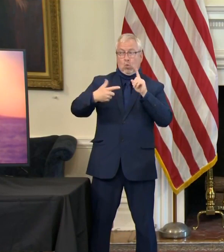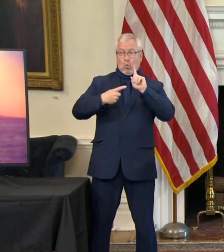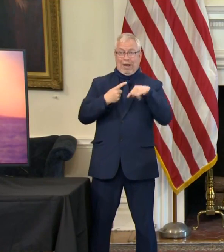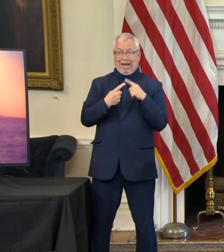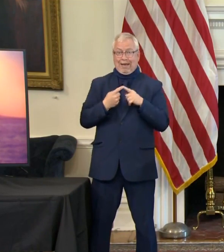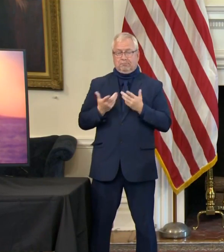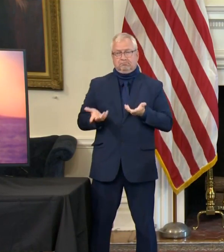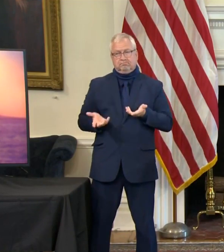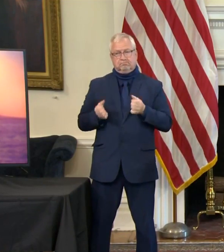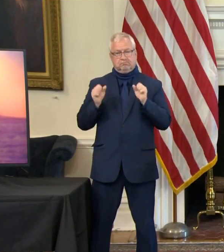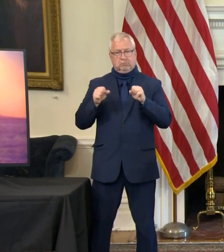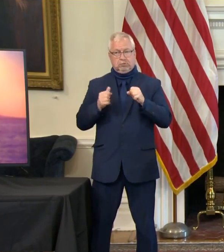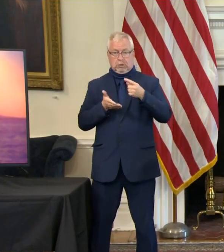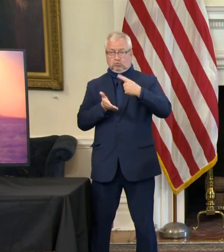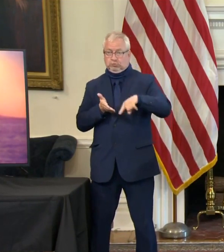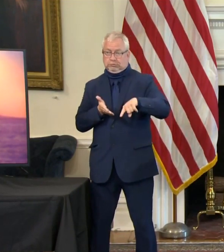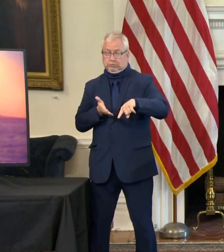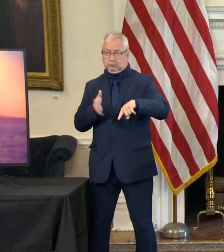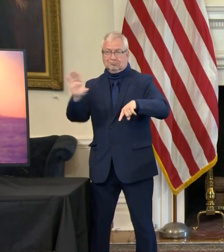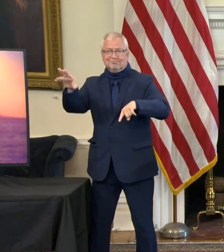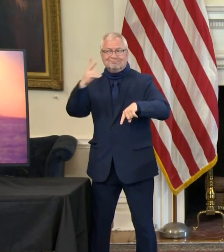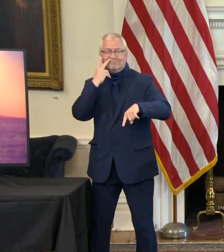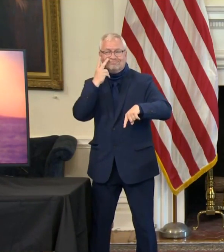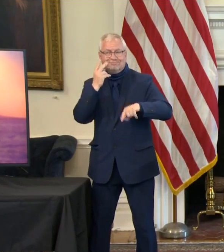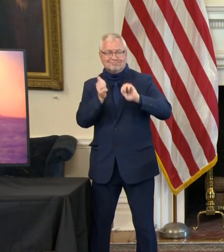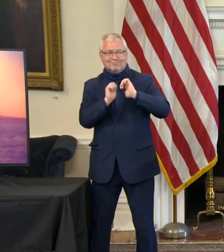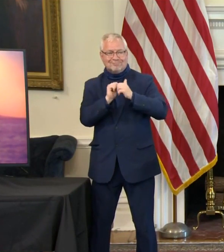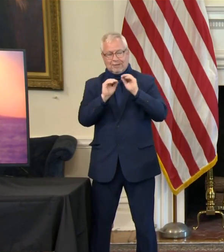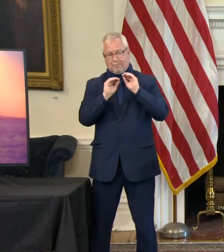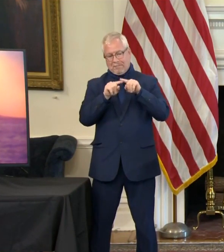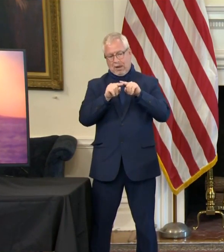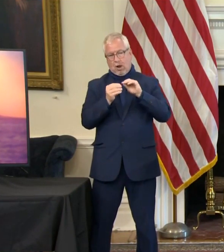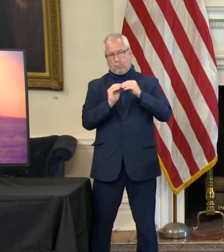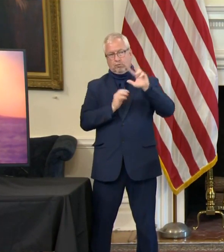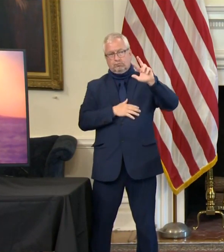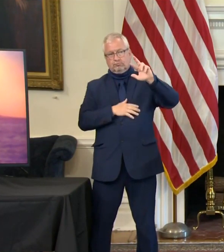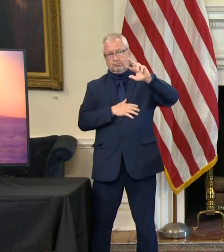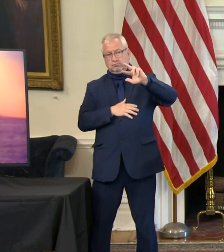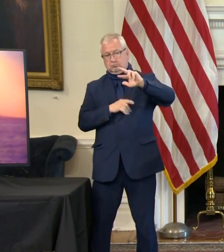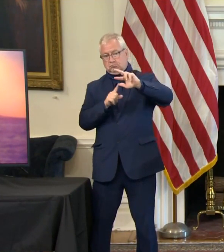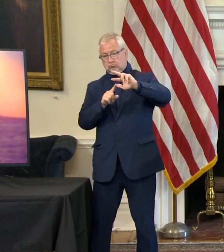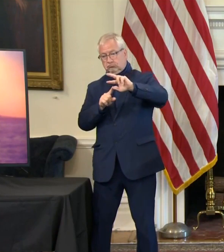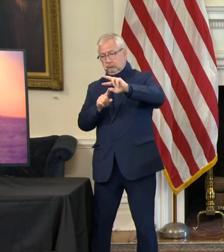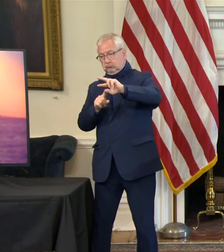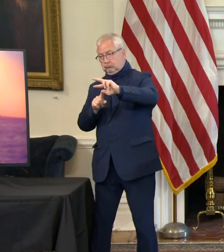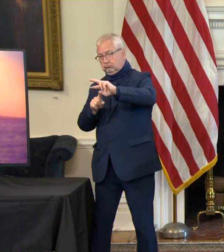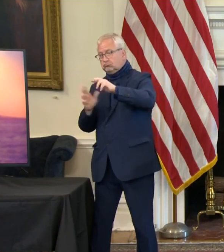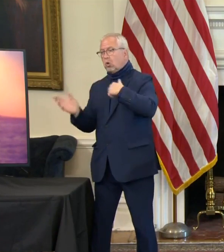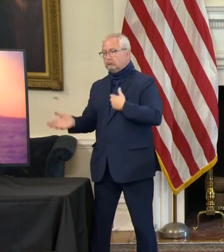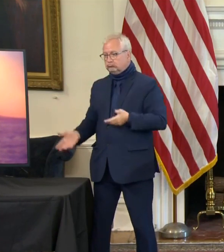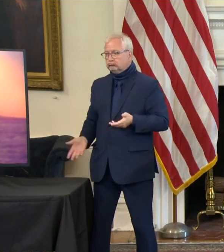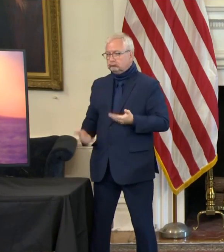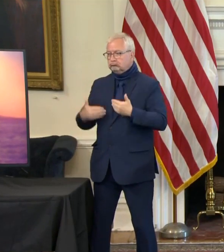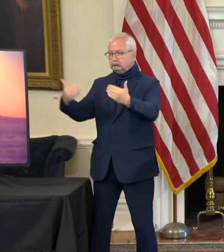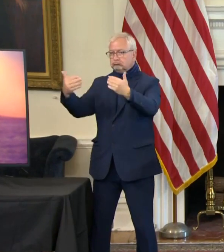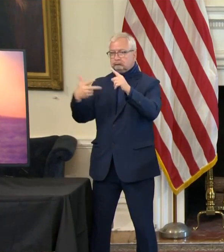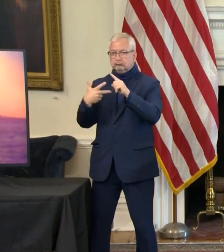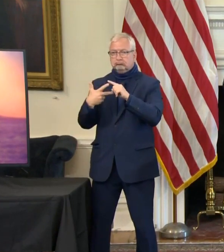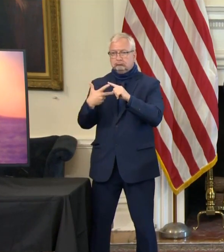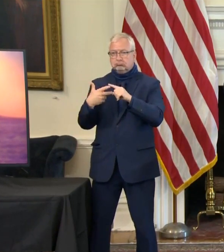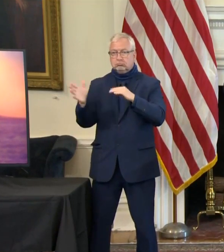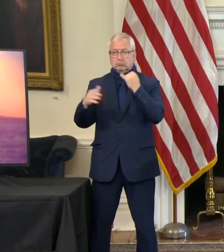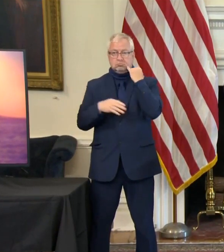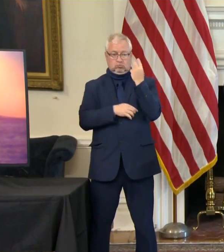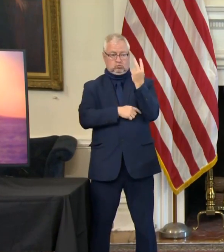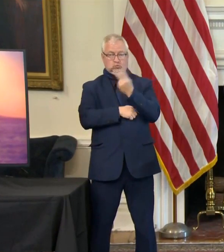STAGE II I SAID WE MAY BE ABLE TO MOVE FORWARD AS SOON AS NEXT WEEK, IF WE CONTINUE TO SEE THE POSITIVE NUMBERS.